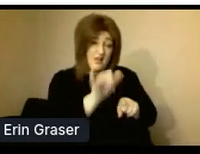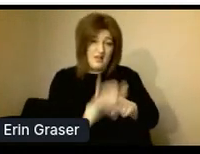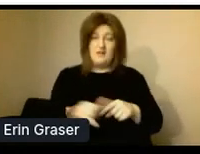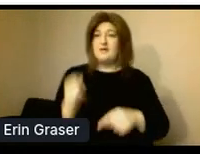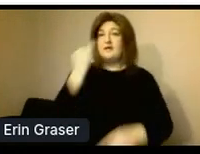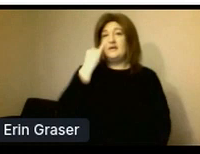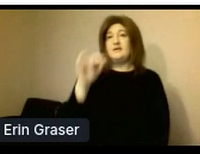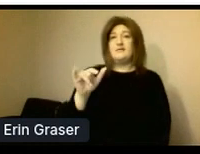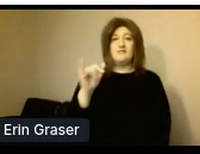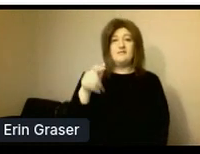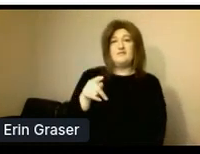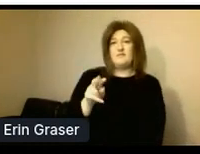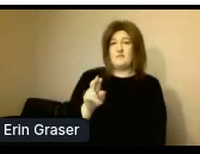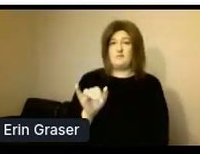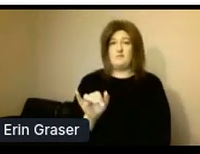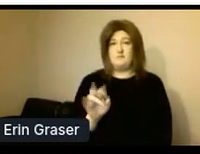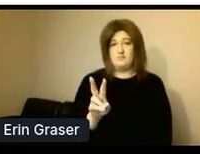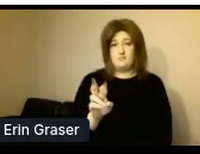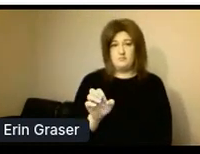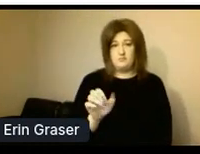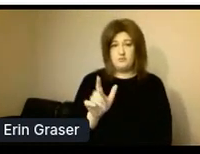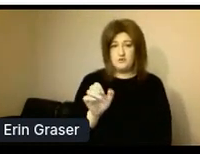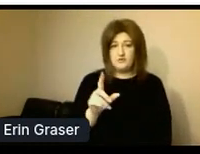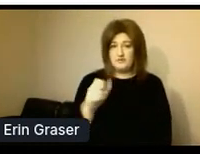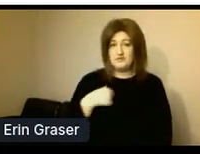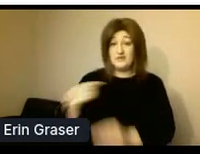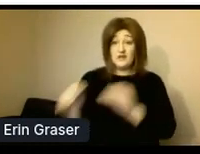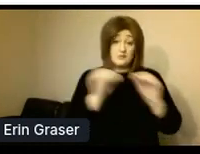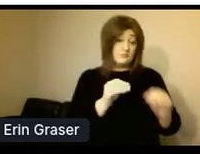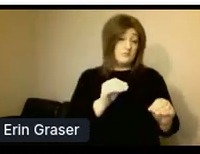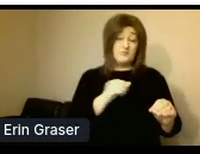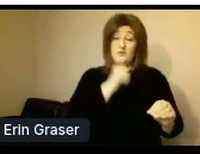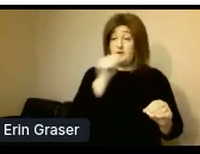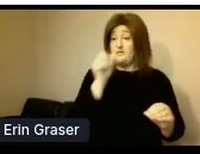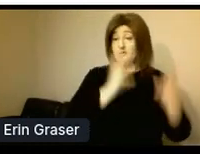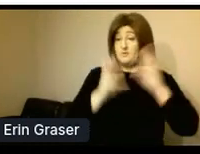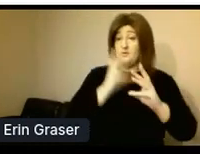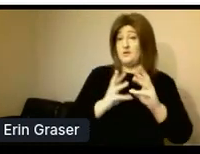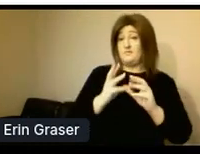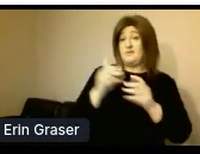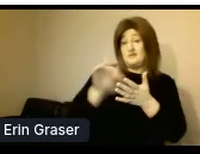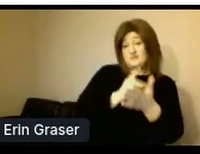wherever you want without fear of racism, bias, discrimination.